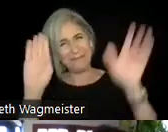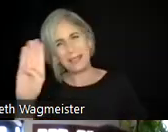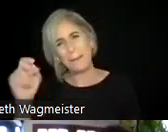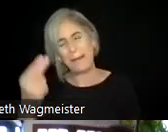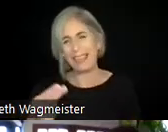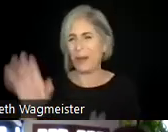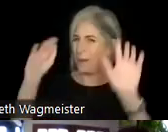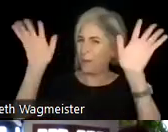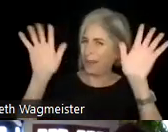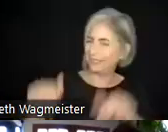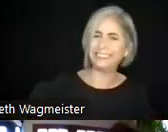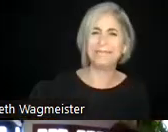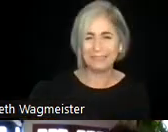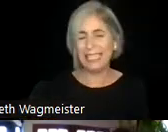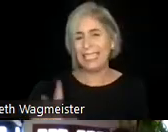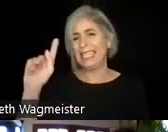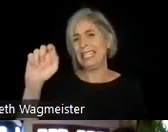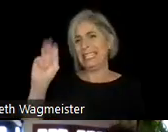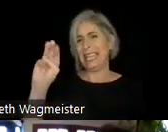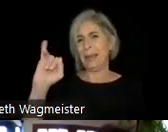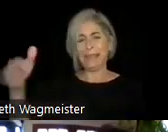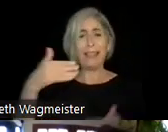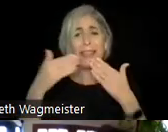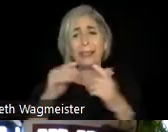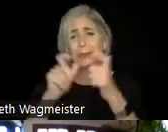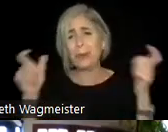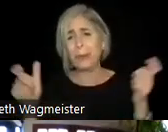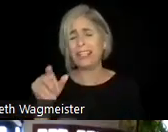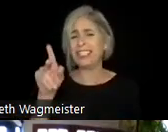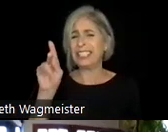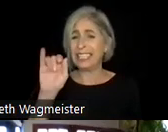, NCAN, IAAP, thank you to all accessibility